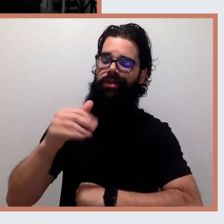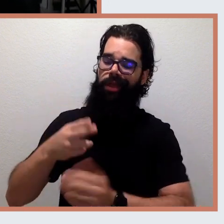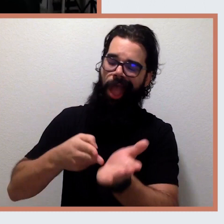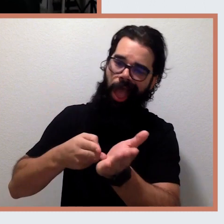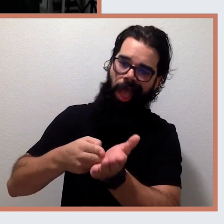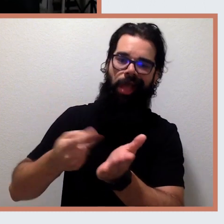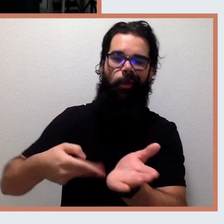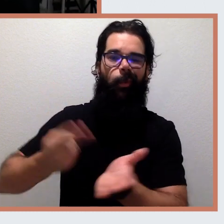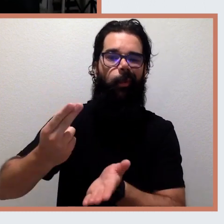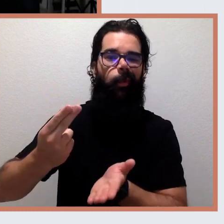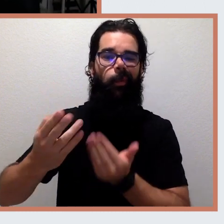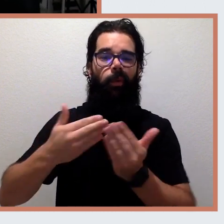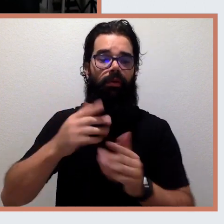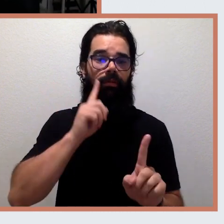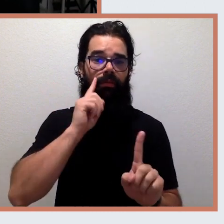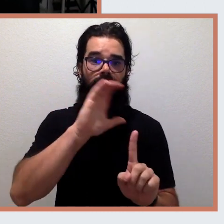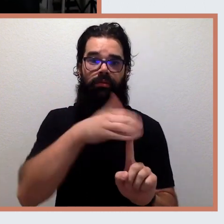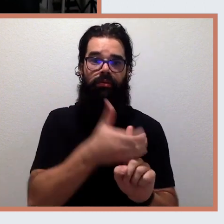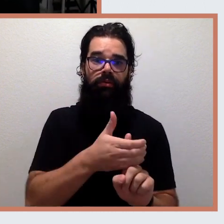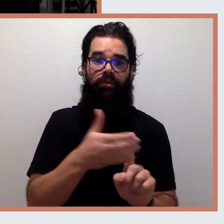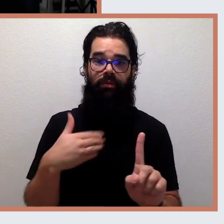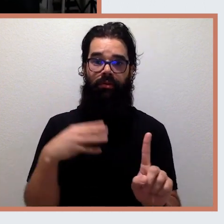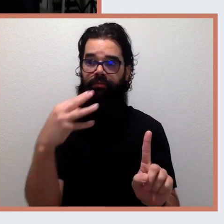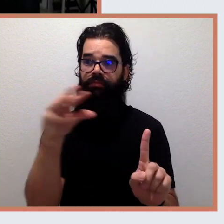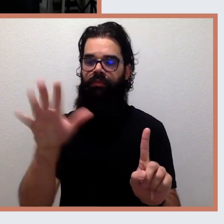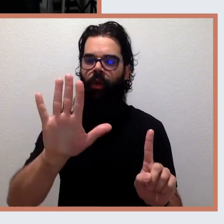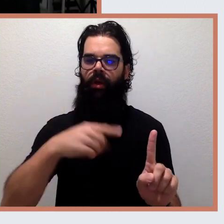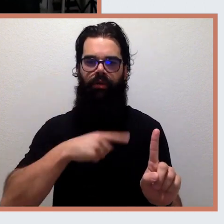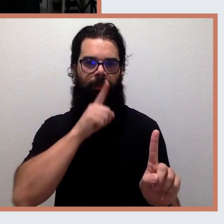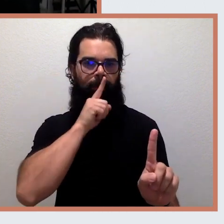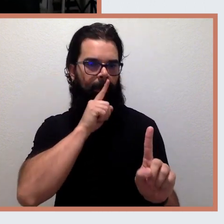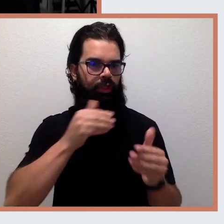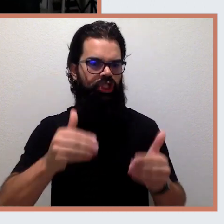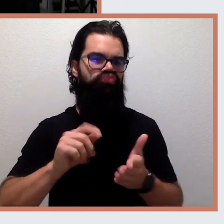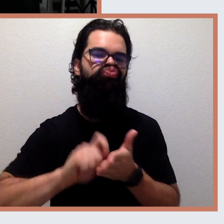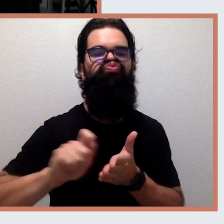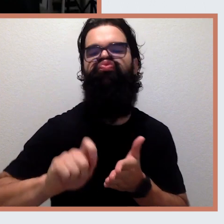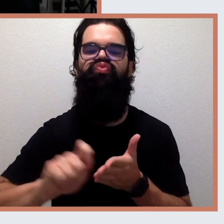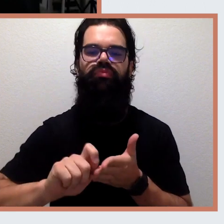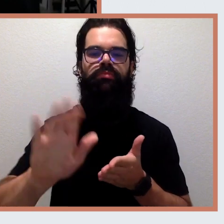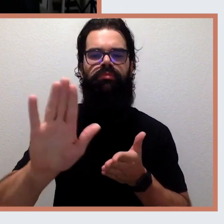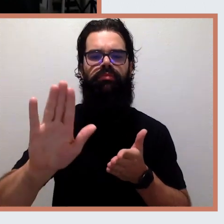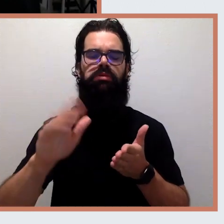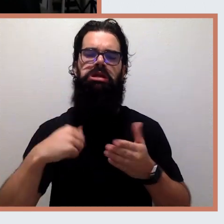I'm happy it affected you like it affected me. I mean, that's the honest truth of this. If I have a character who's deaf in one of my films I'm producing,